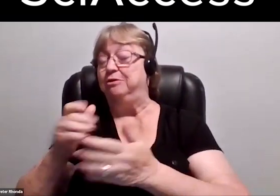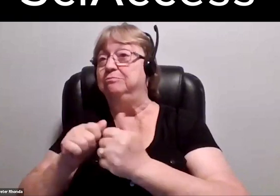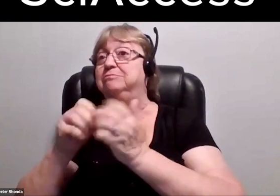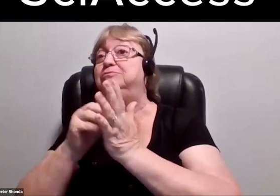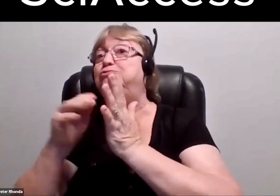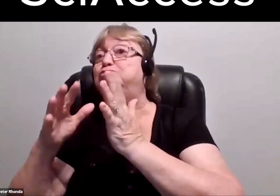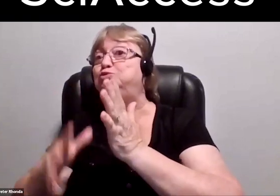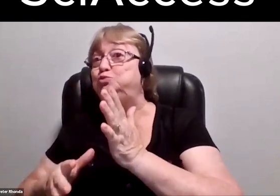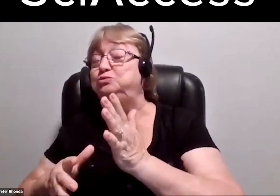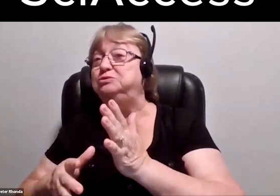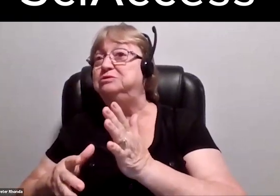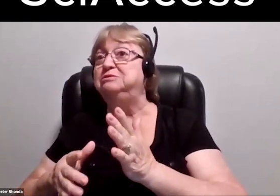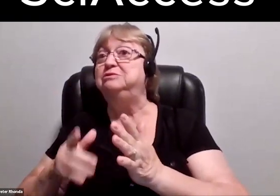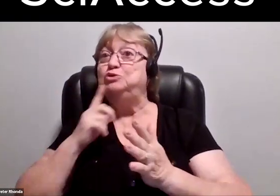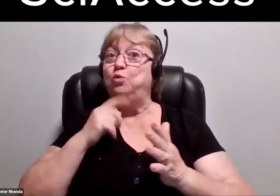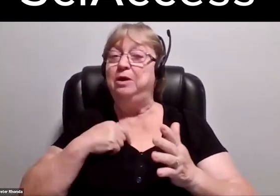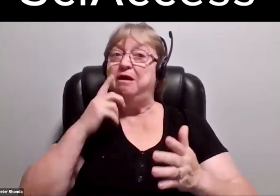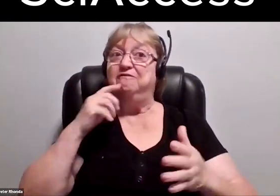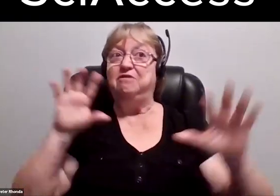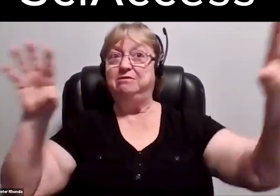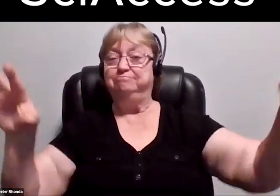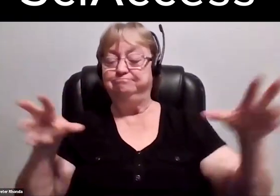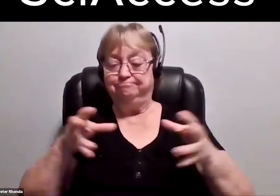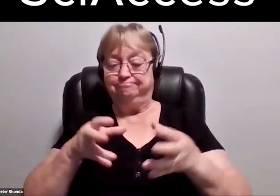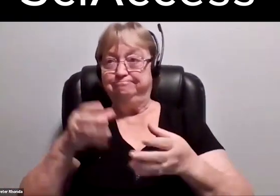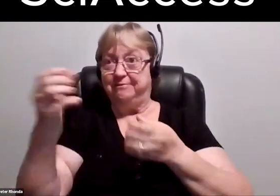a community-based feedback approach to our models.